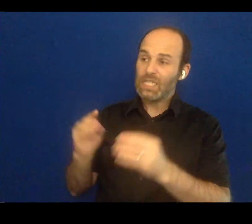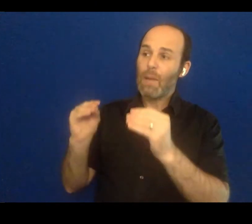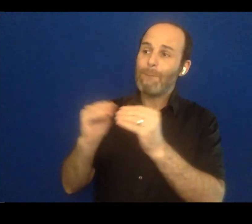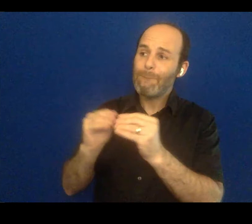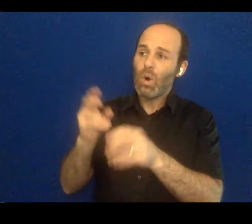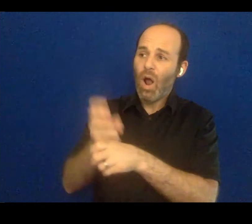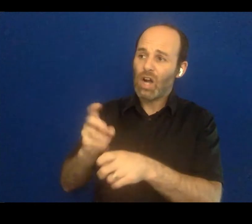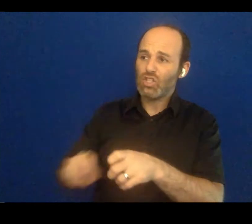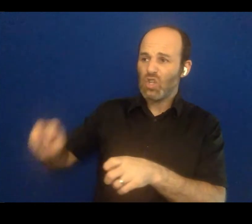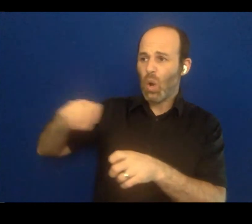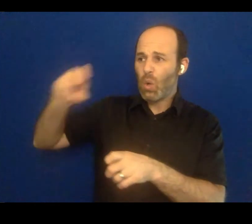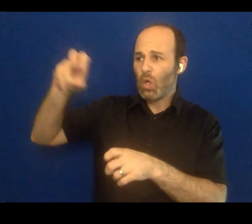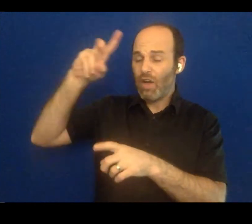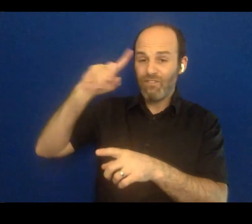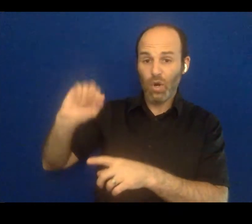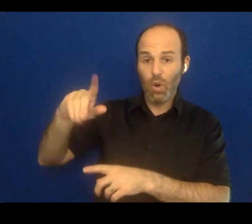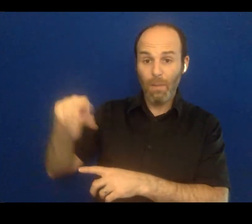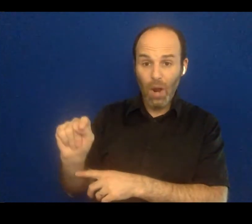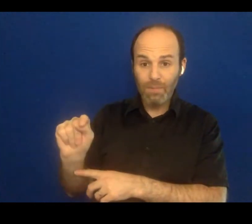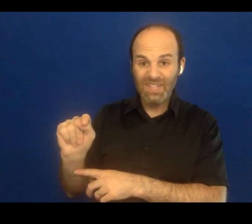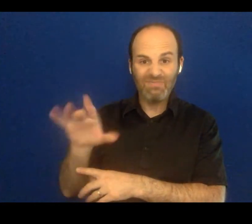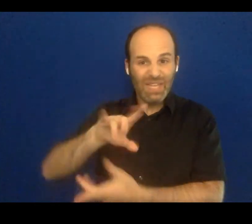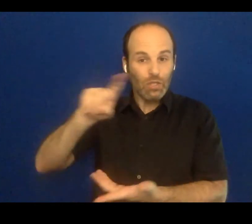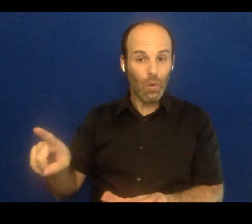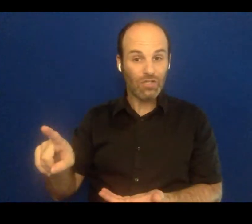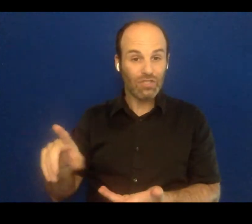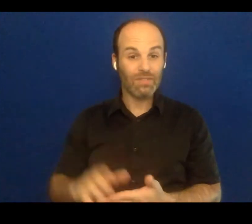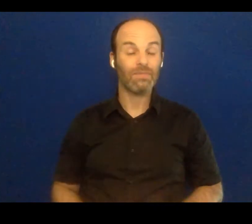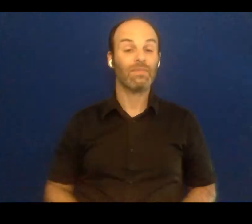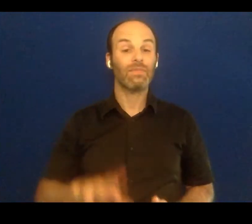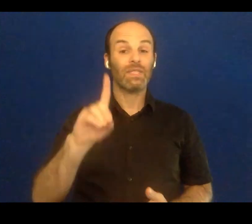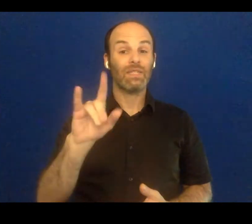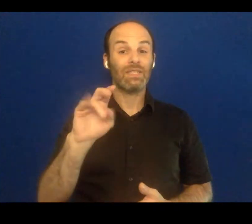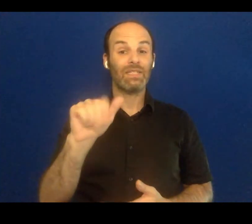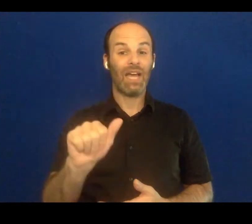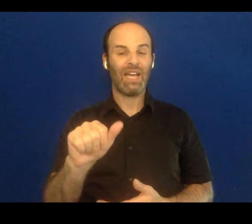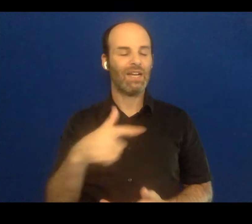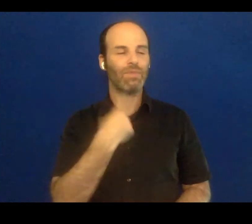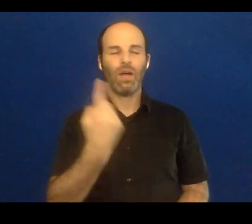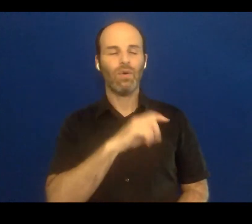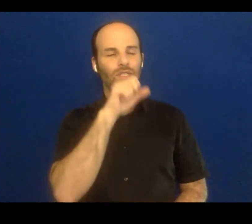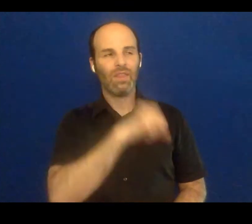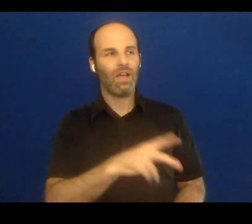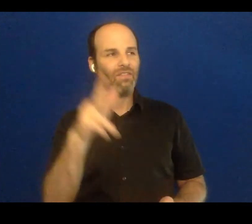UP THE STAIRS IN YOUR APARTMENT. I LOVE HEARING YOU TALK